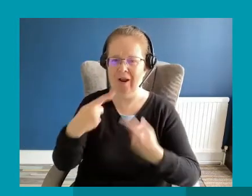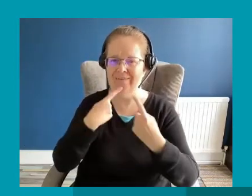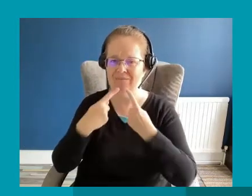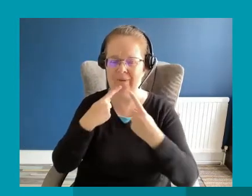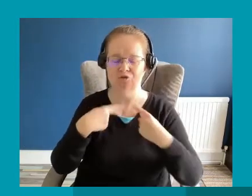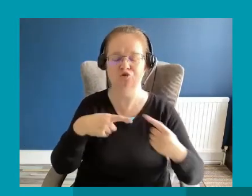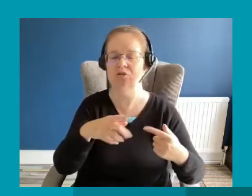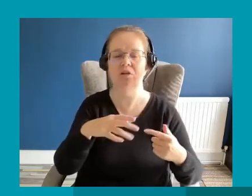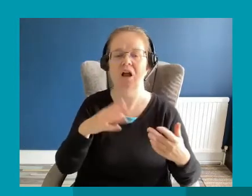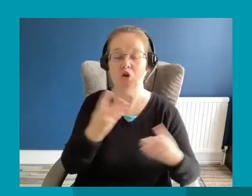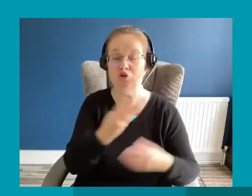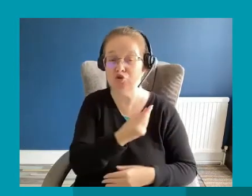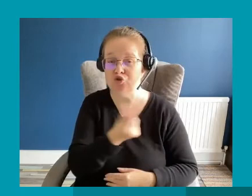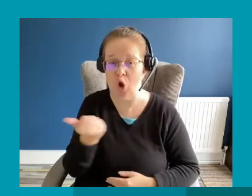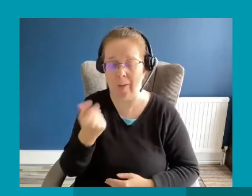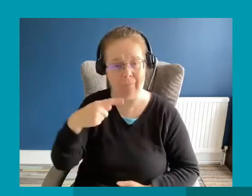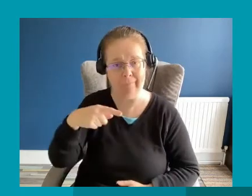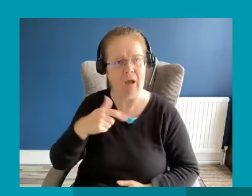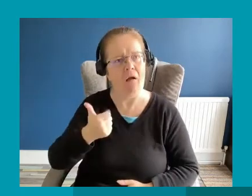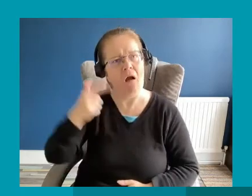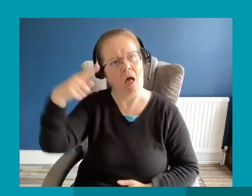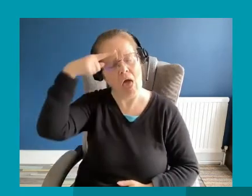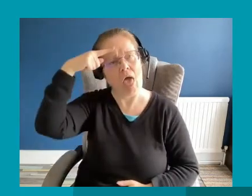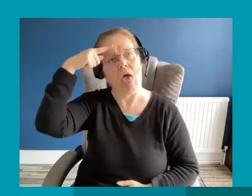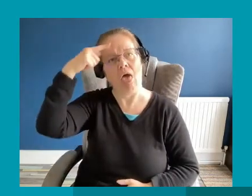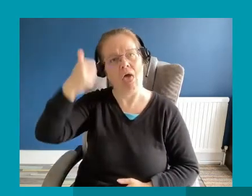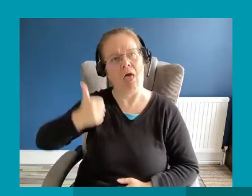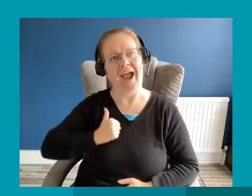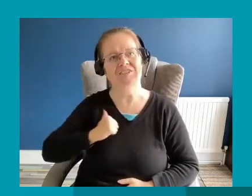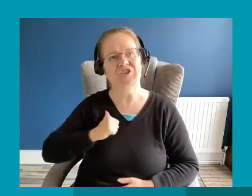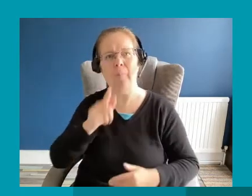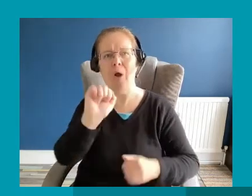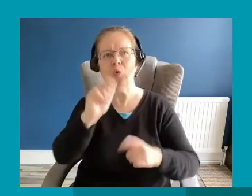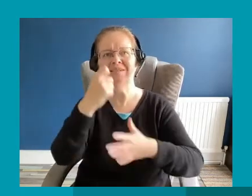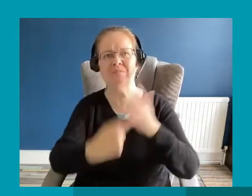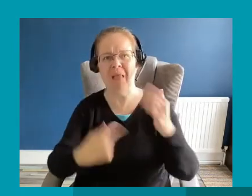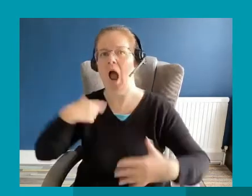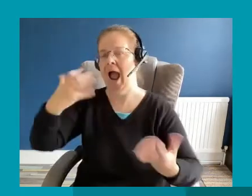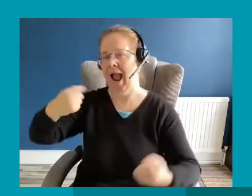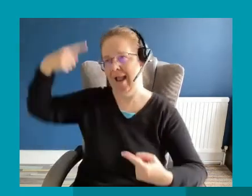Some people have assumptions around what your disability may or may not be,